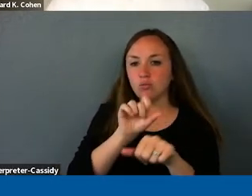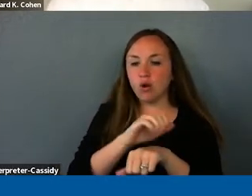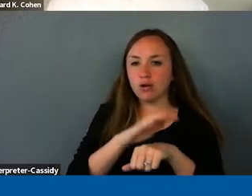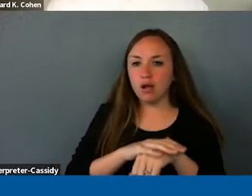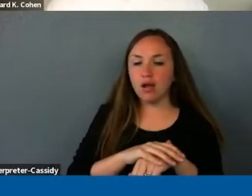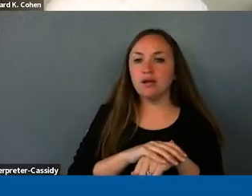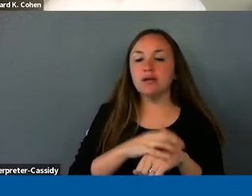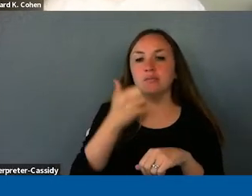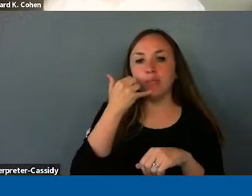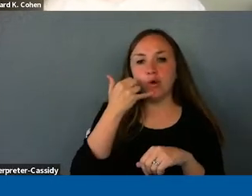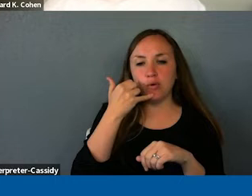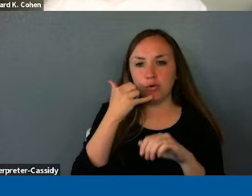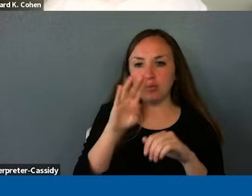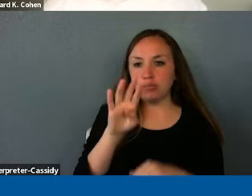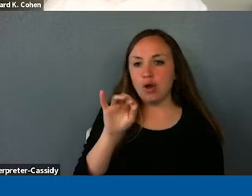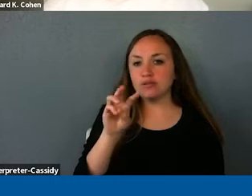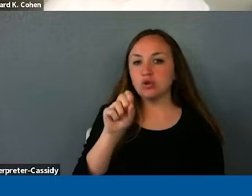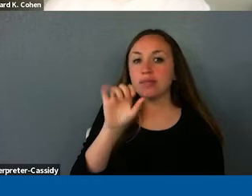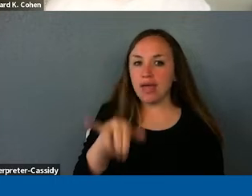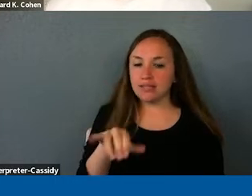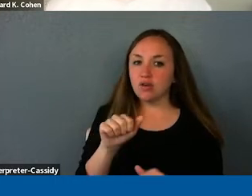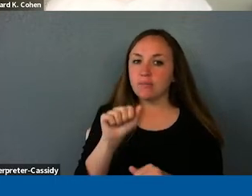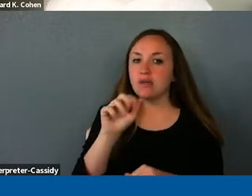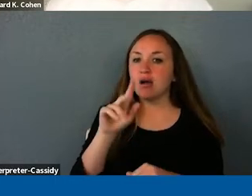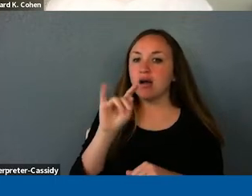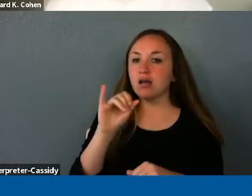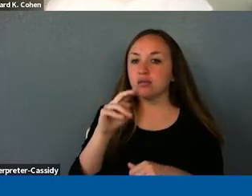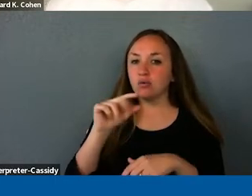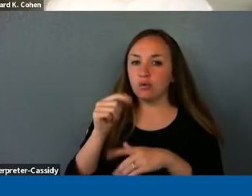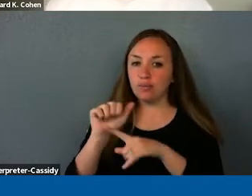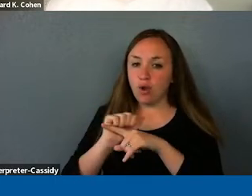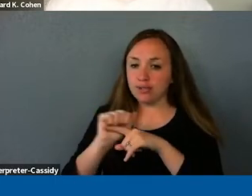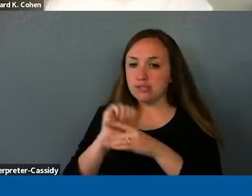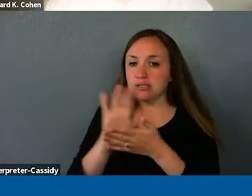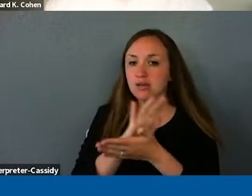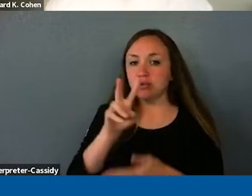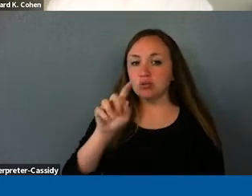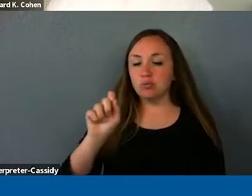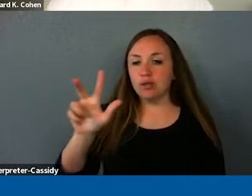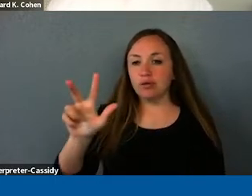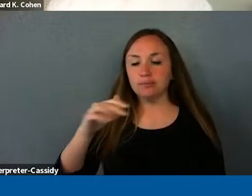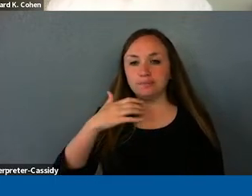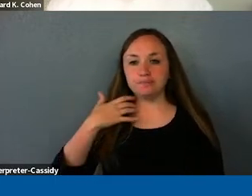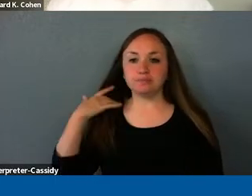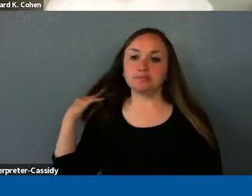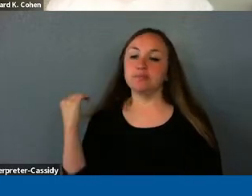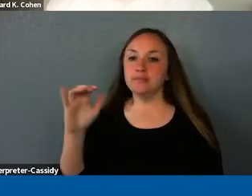And that's from the ARIA Authoring Practices document section 2.3, Mobile and Touch Support. And this is basically an acknowledgement that